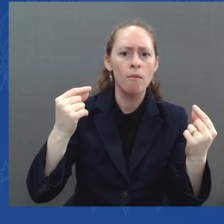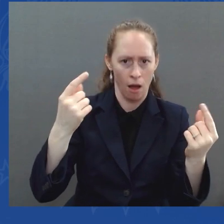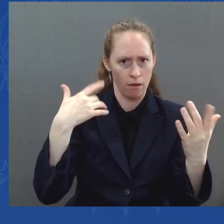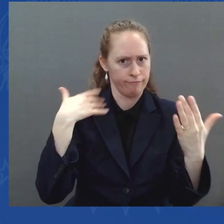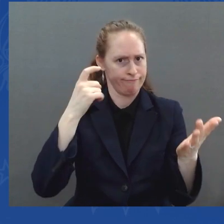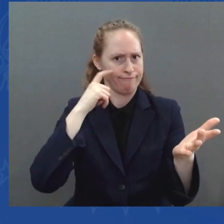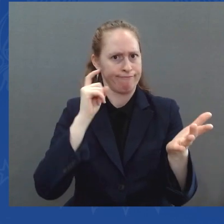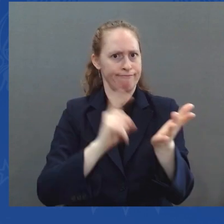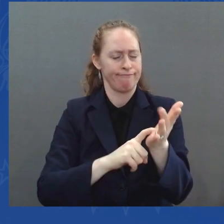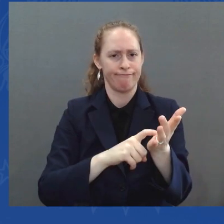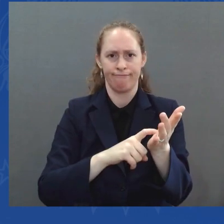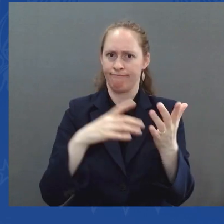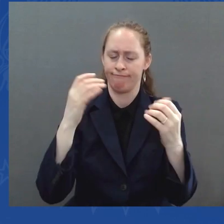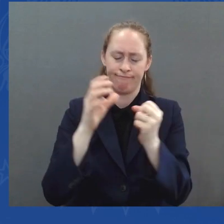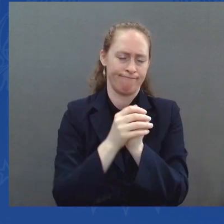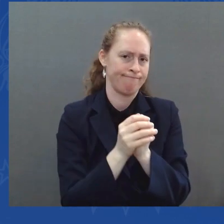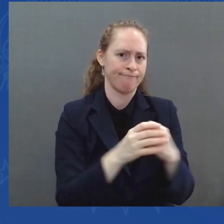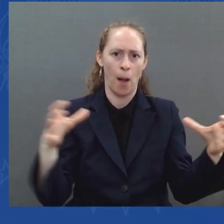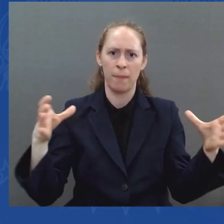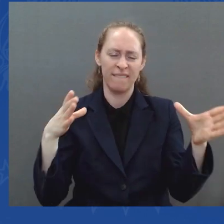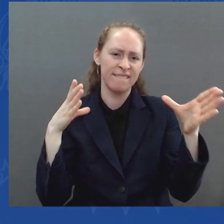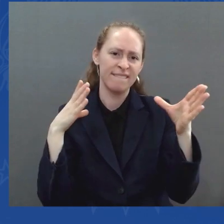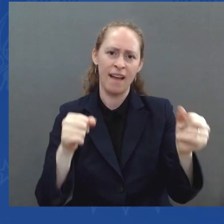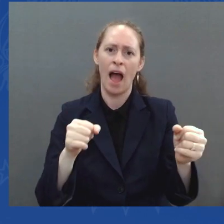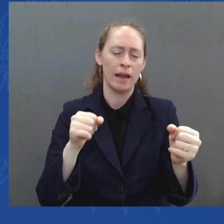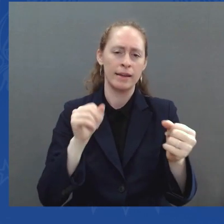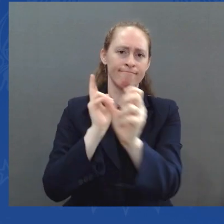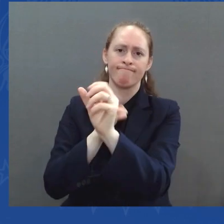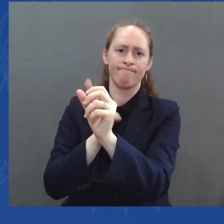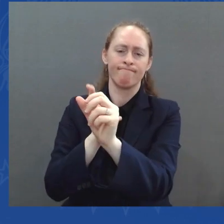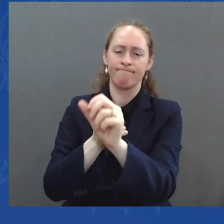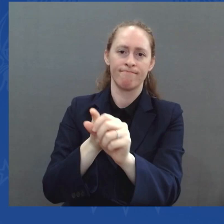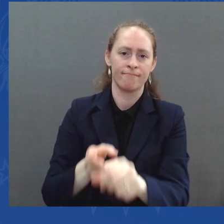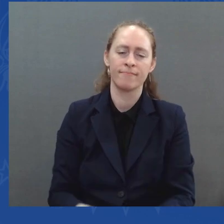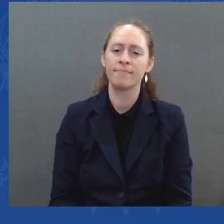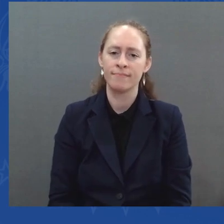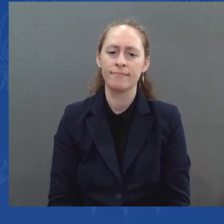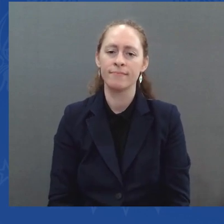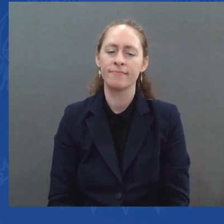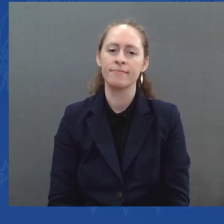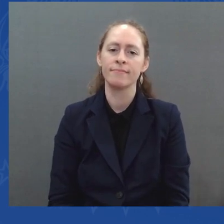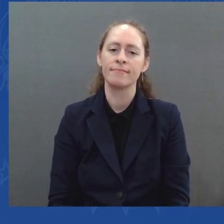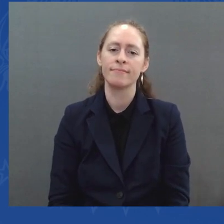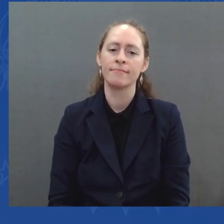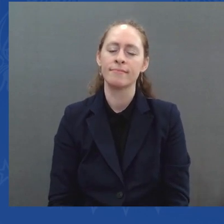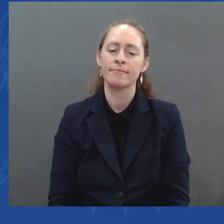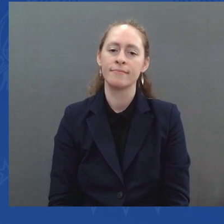I say you want to do something difficult, try health care. Not a joke, not a joke.